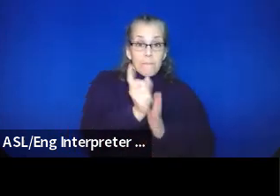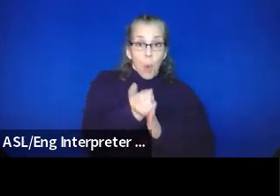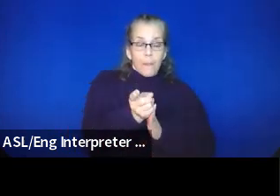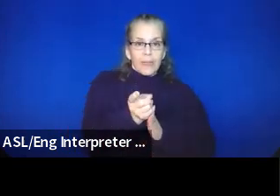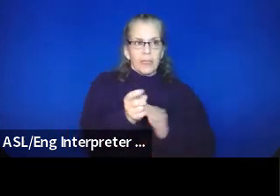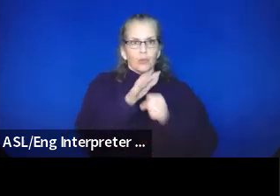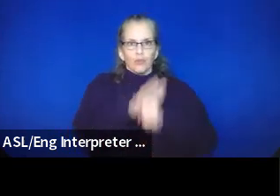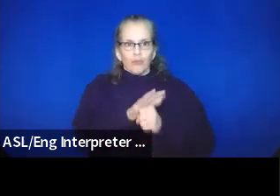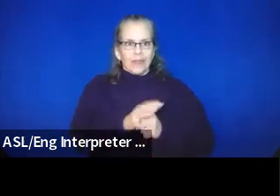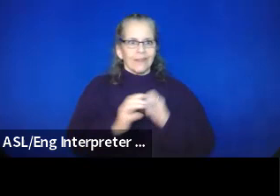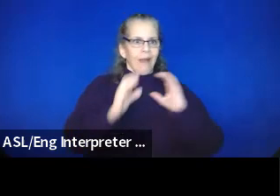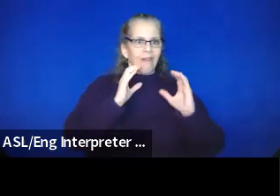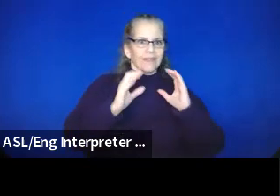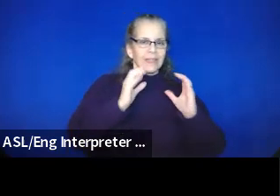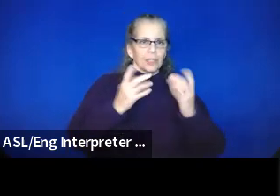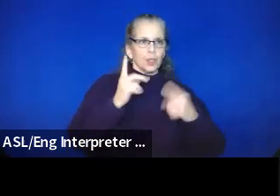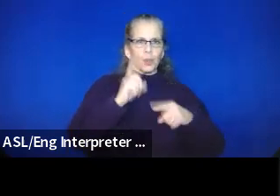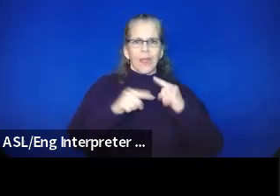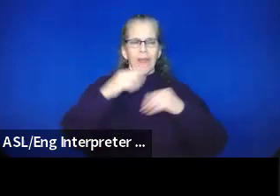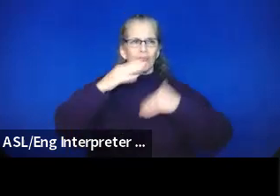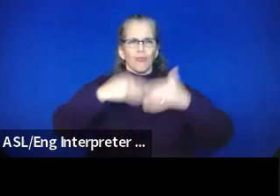conversation, you may not be able to process these cues.